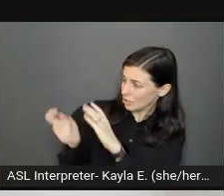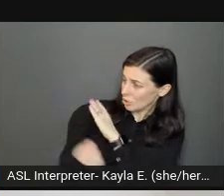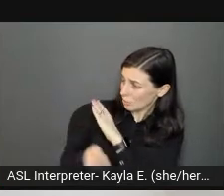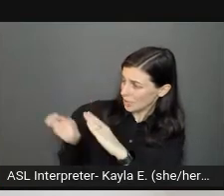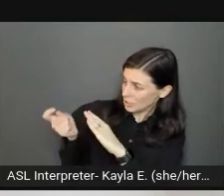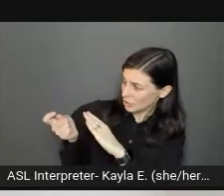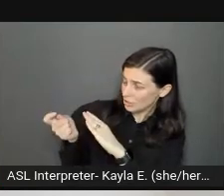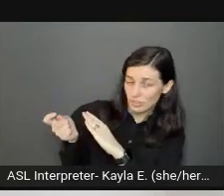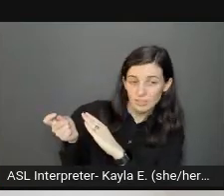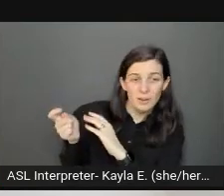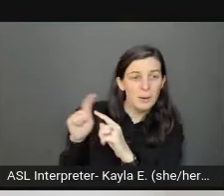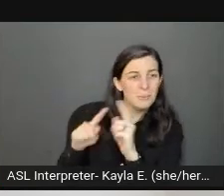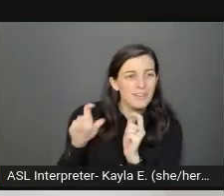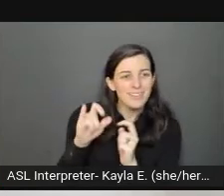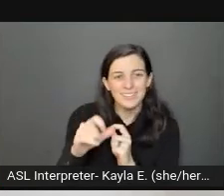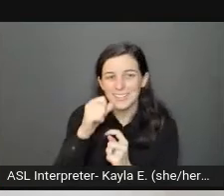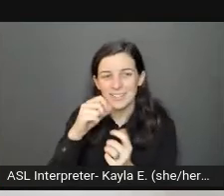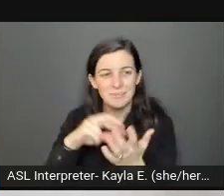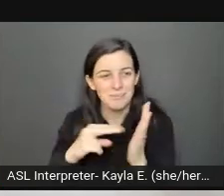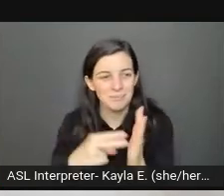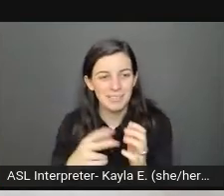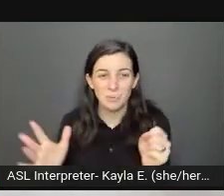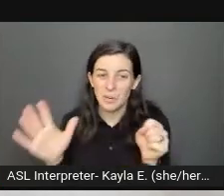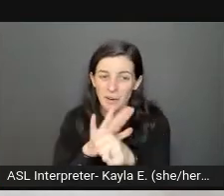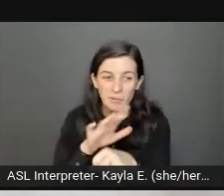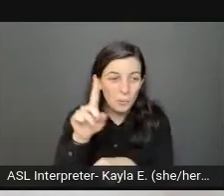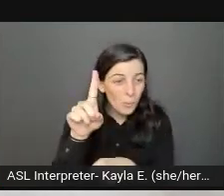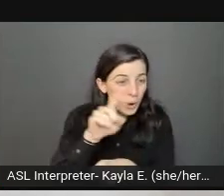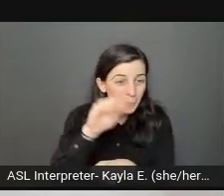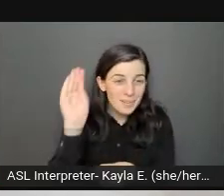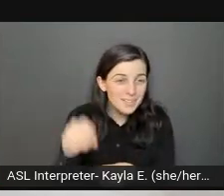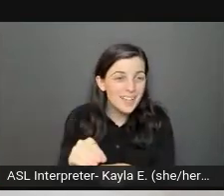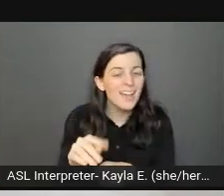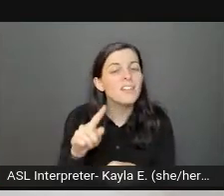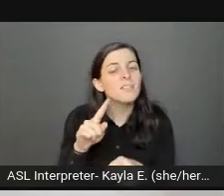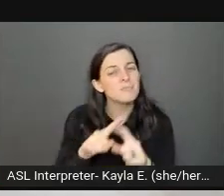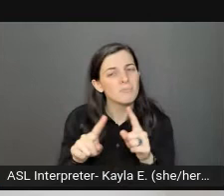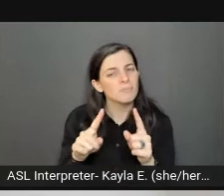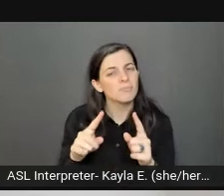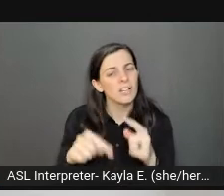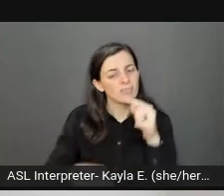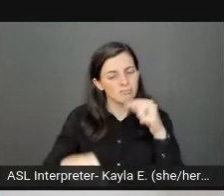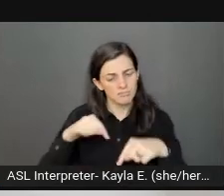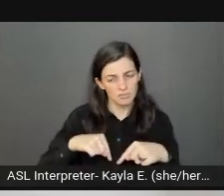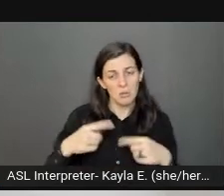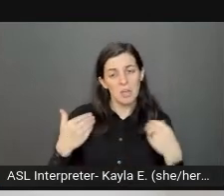to cover this 100%, rather to be able to say, "Okay, we have 50 success criteria.